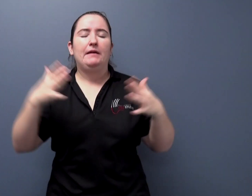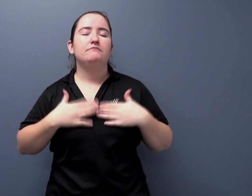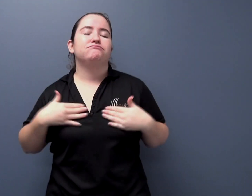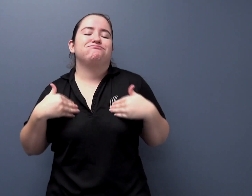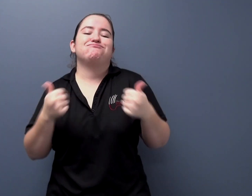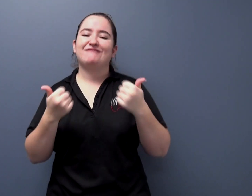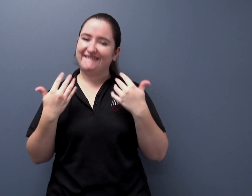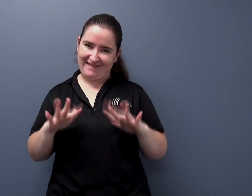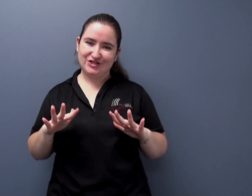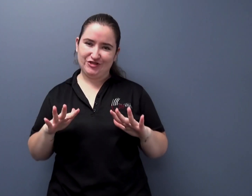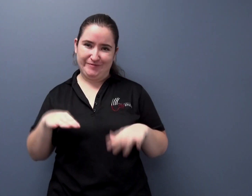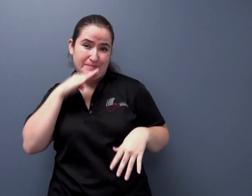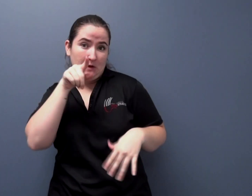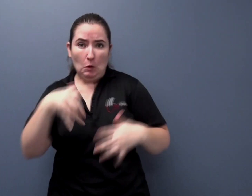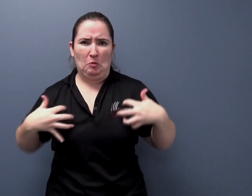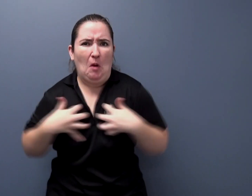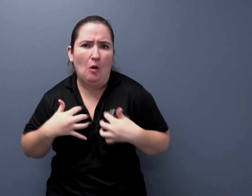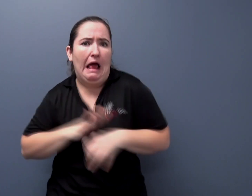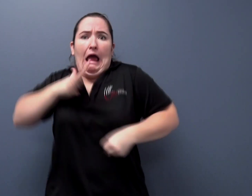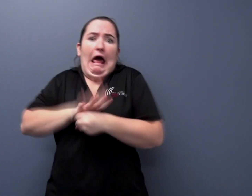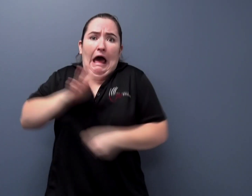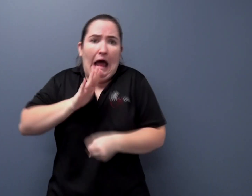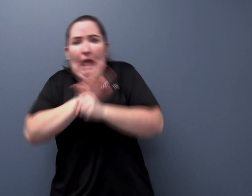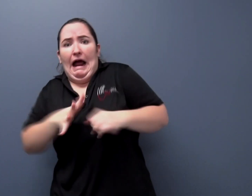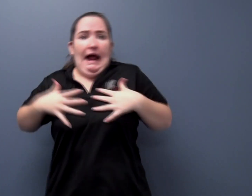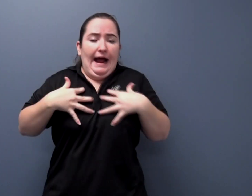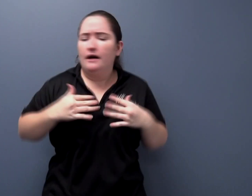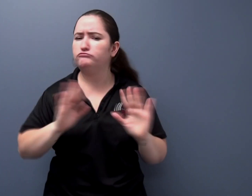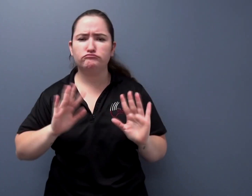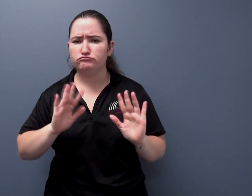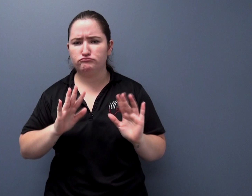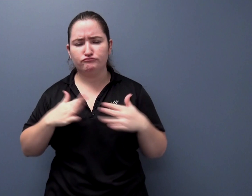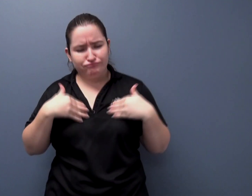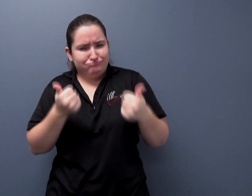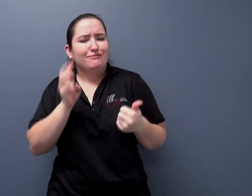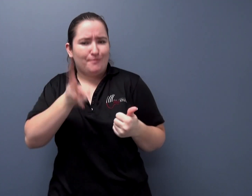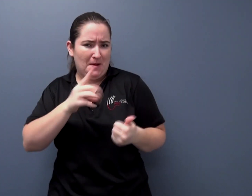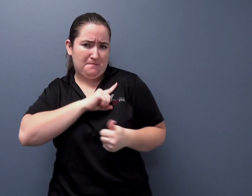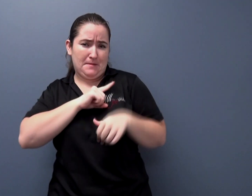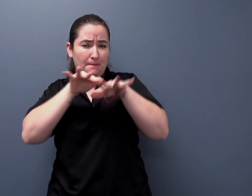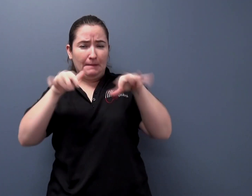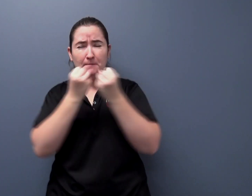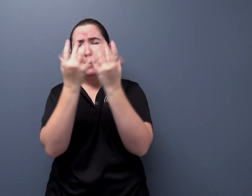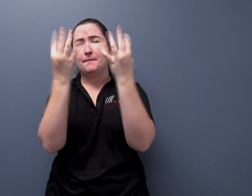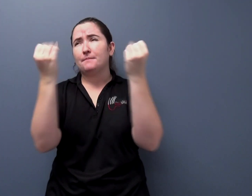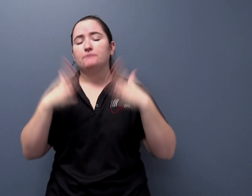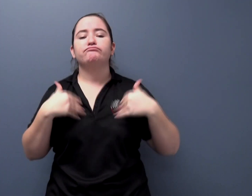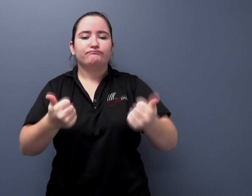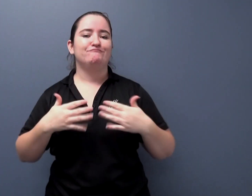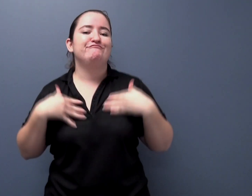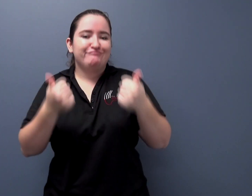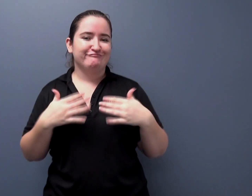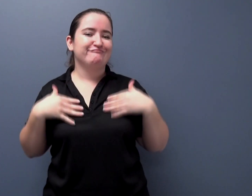Do not worry or panic. The majority of people have recovered from the virus.